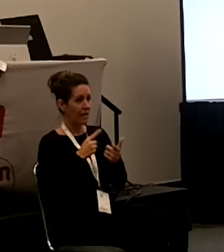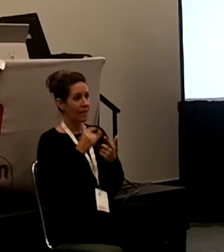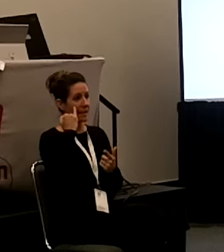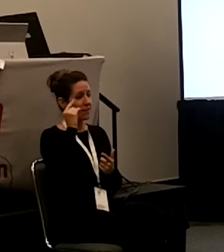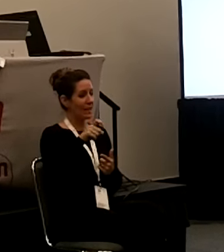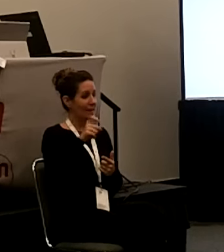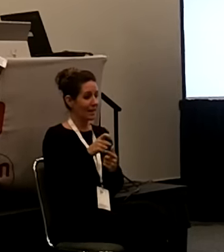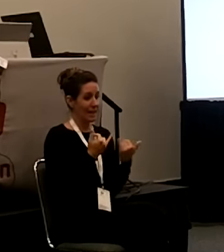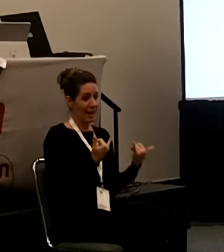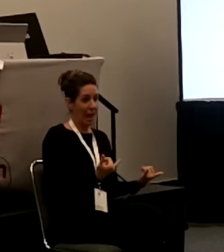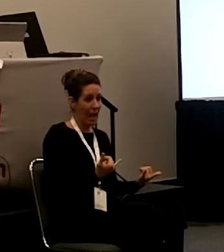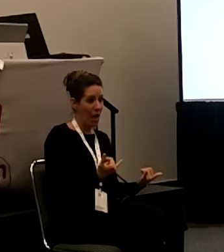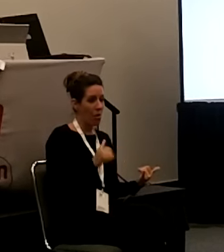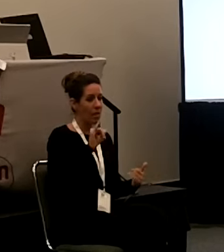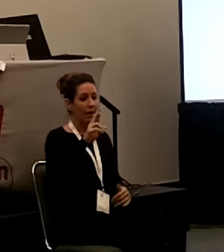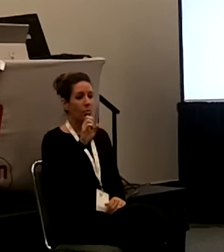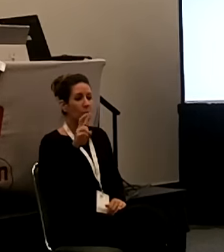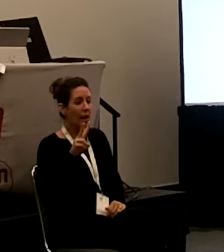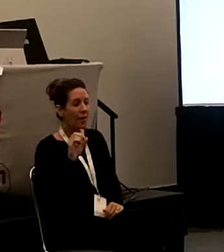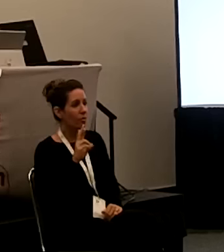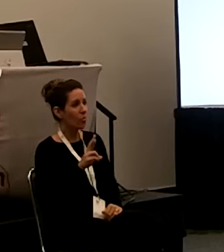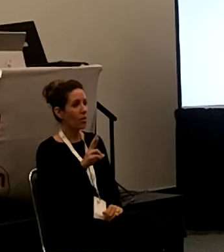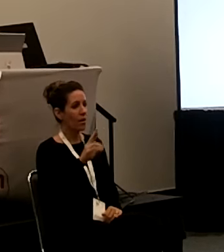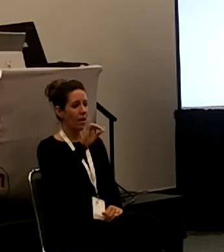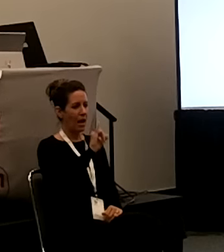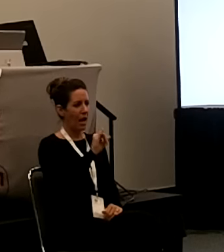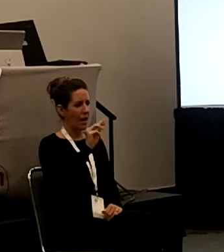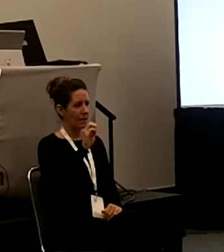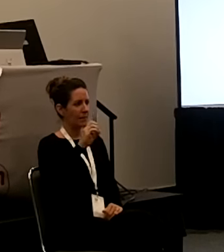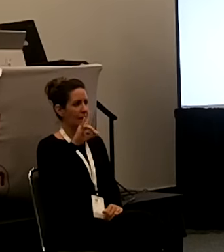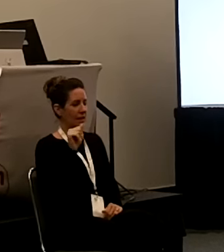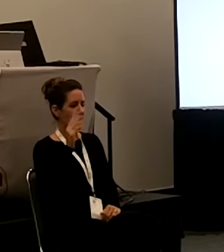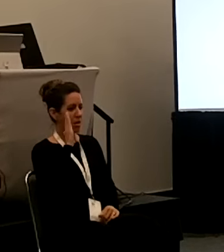like I need it now, like Rev, or the... or, like, if they're gonna do it for me on time,